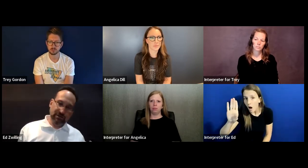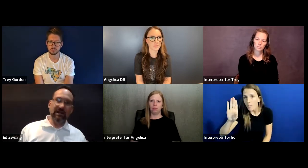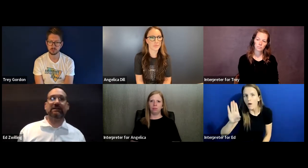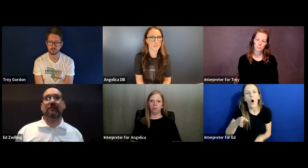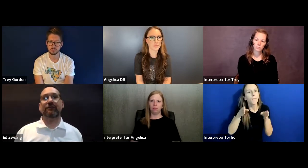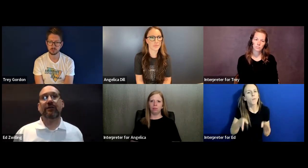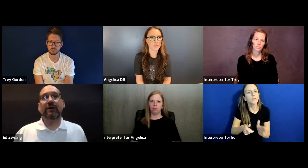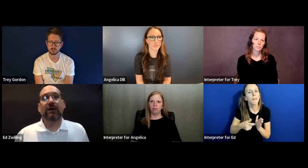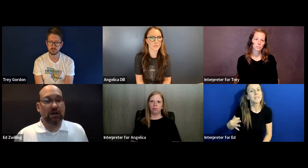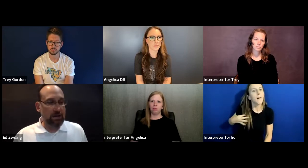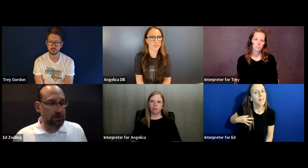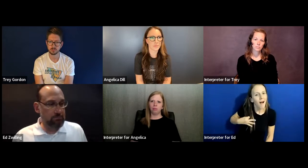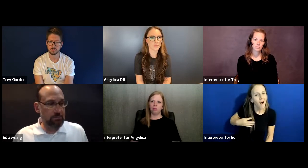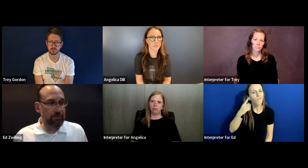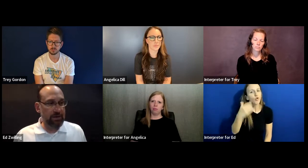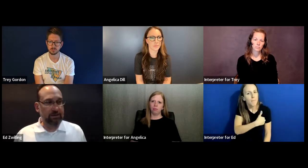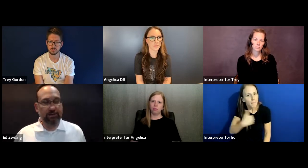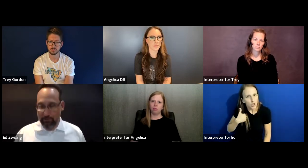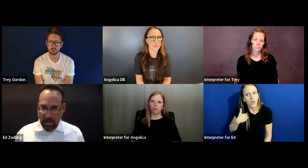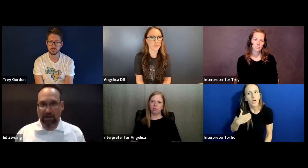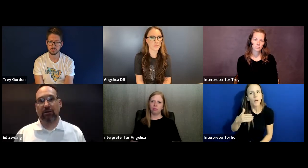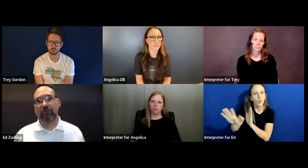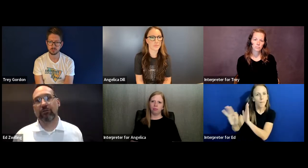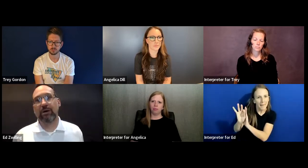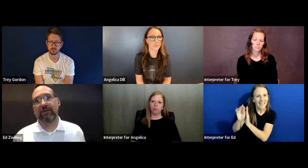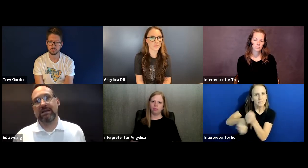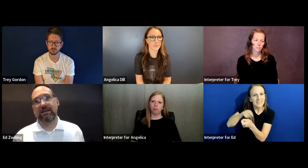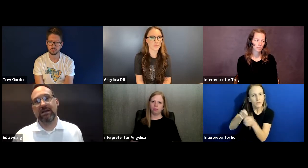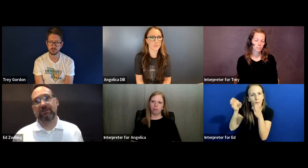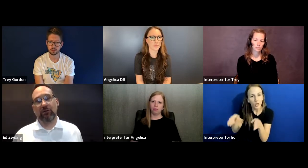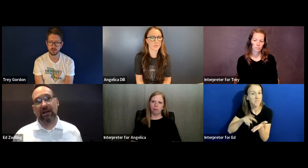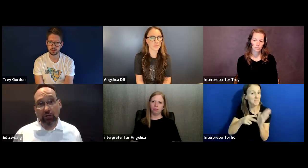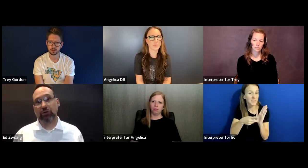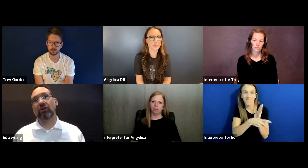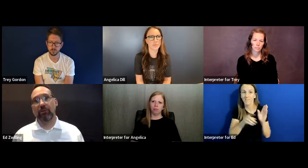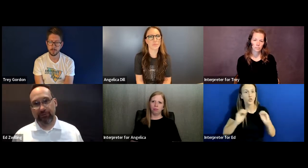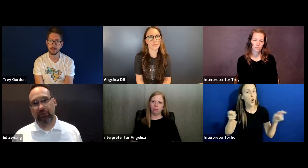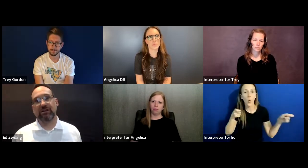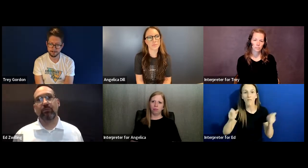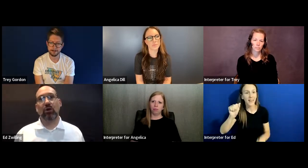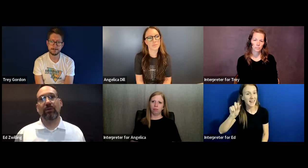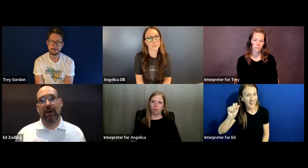selective um then they're not governed by the ada so a lot of country clubs for example come to mind